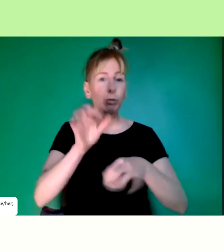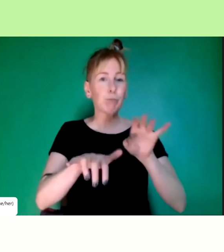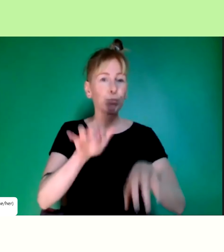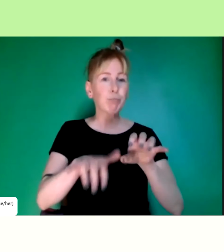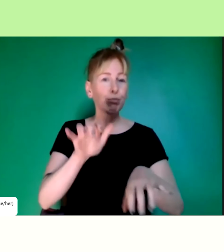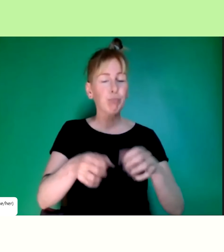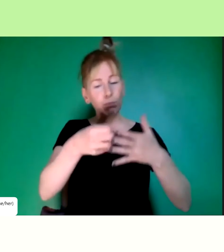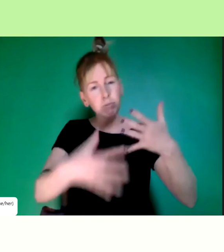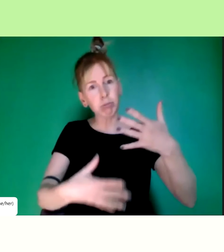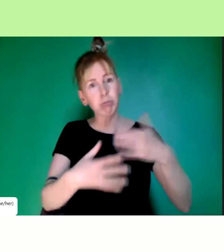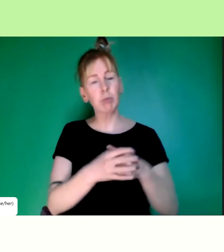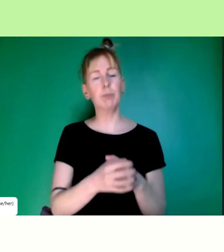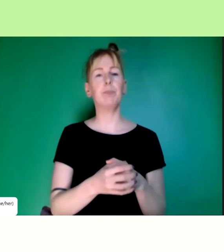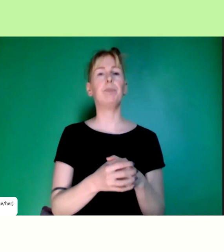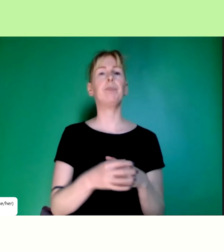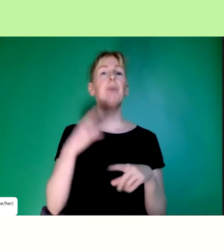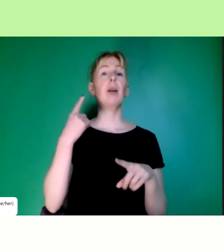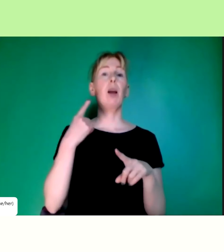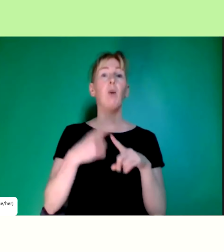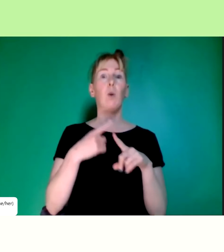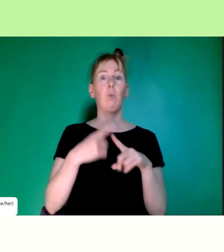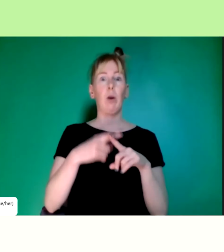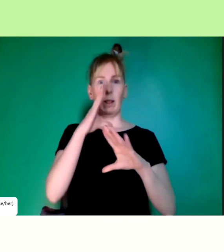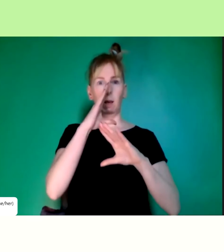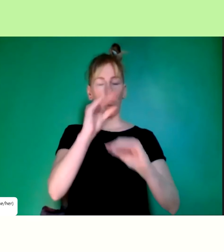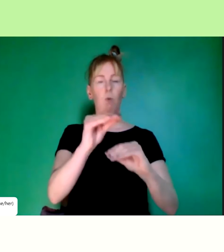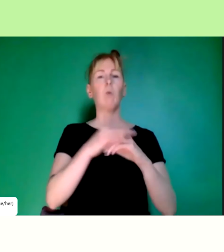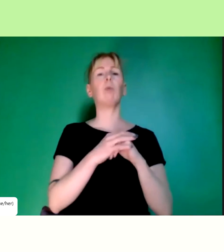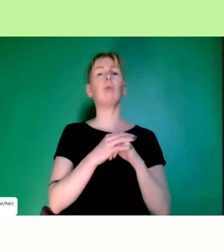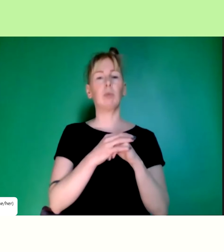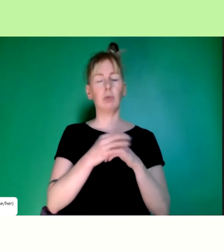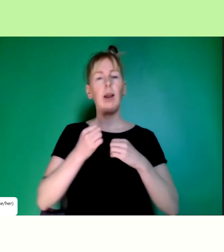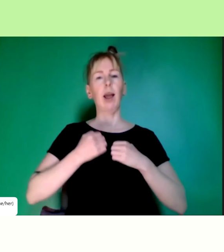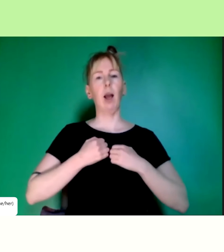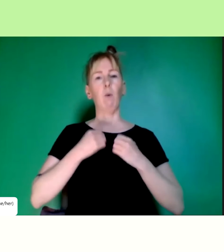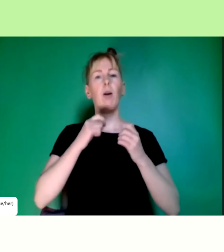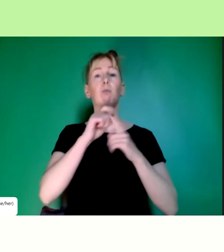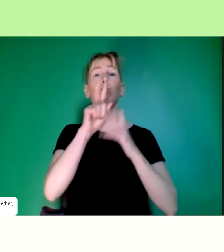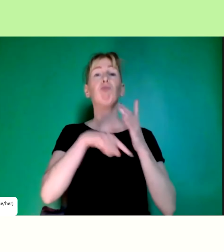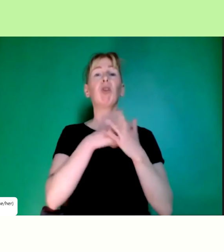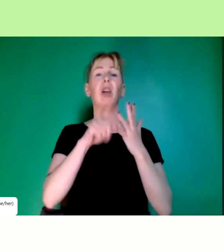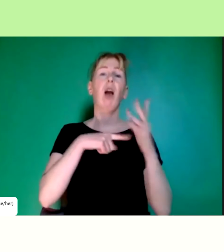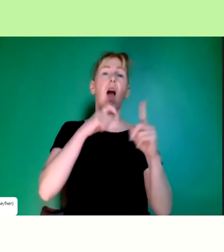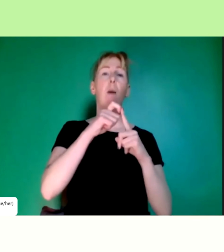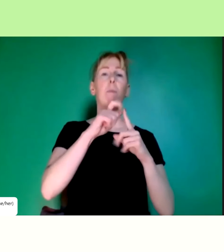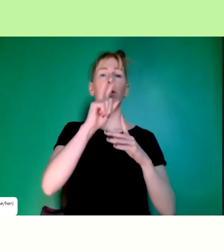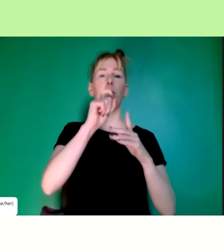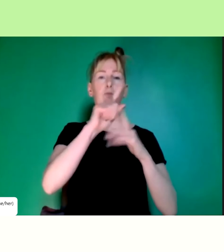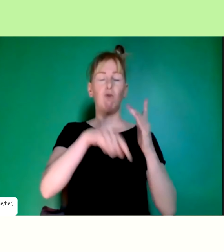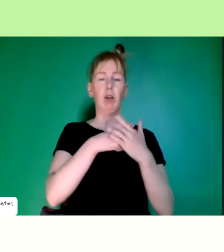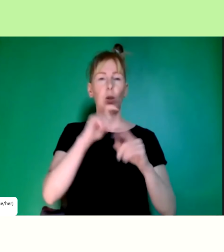A quick note to say that UP Projects will host a seminar session online on the 22 March